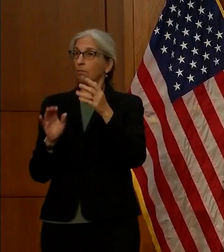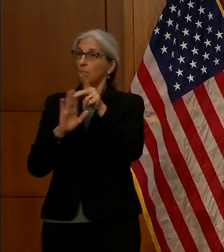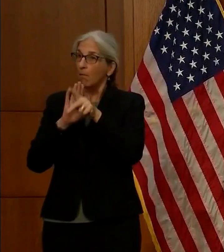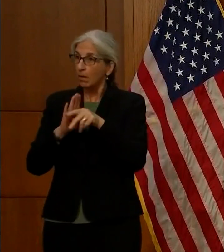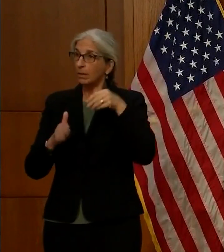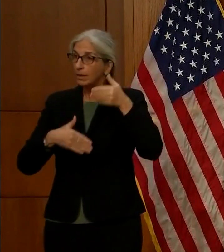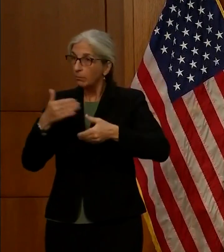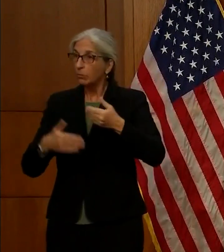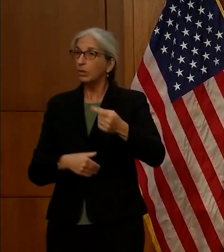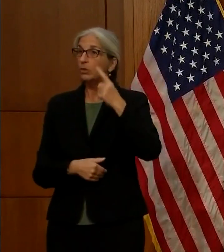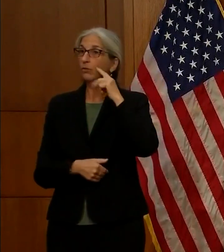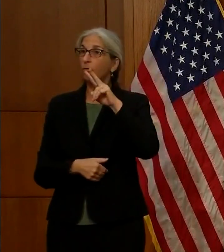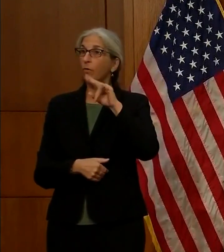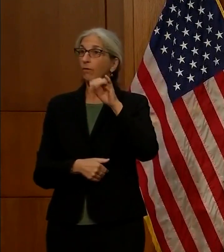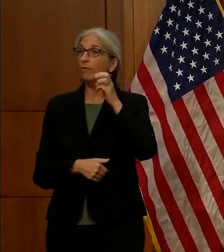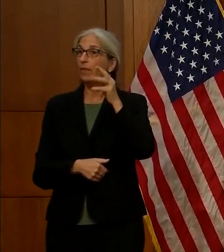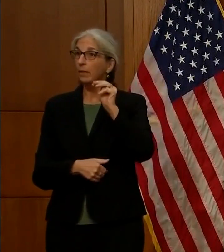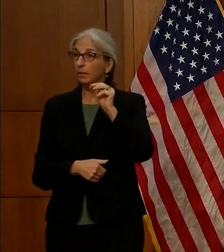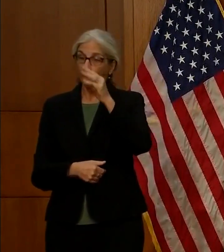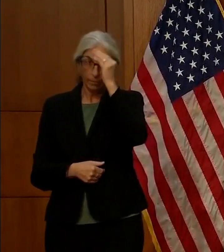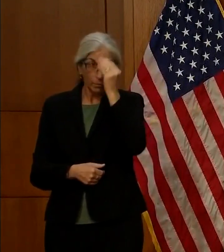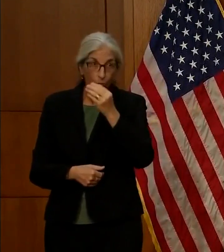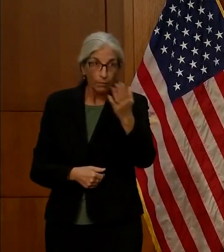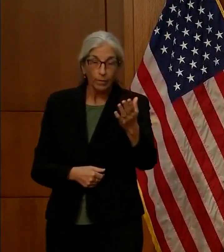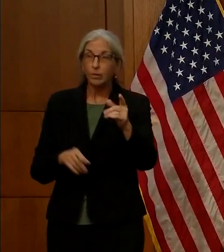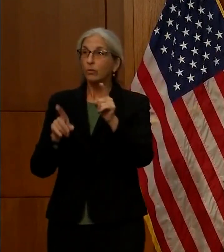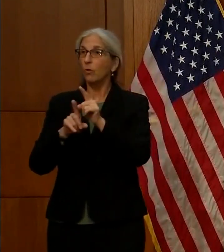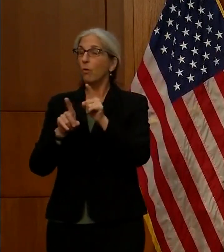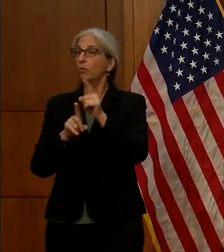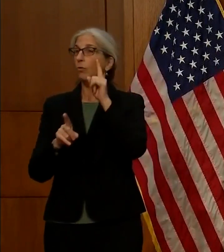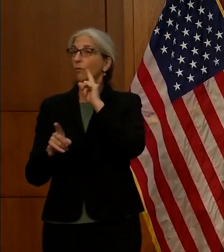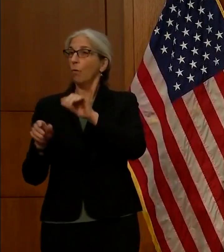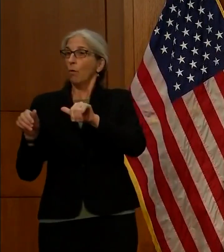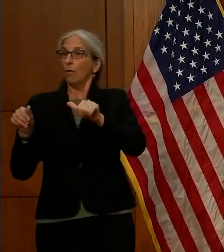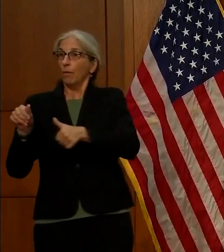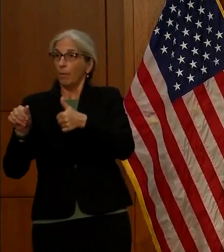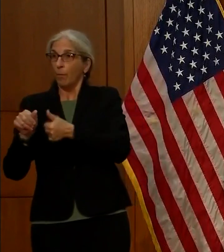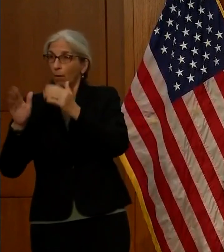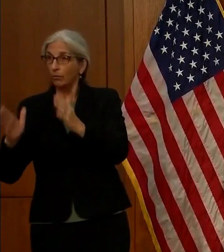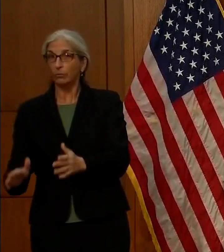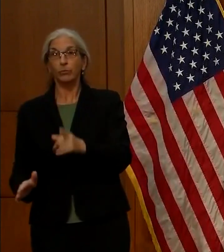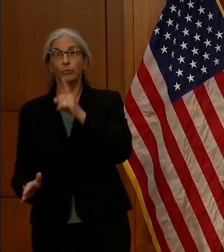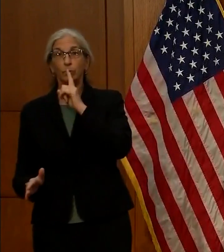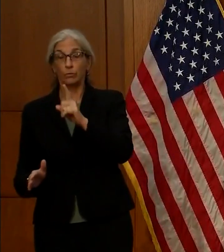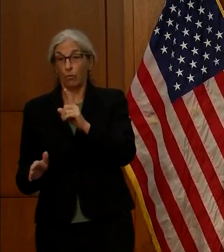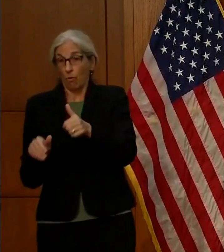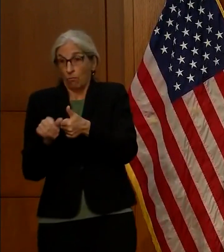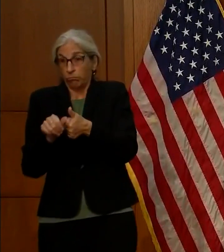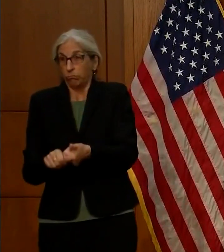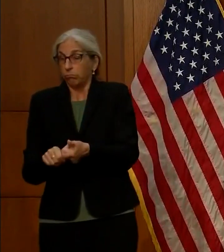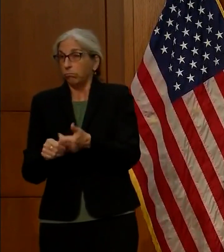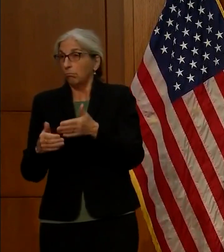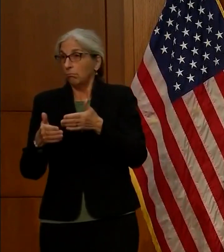AND PROCEDURES PER FOR VICTIM NOTIFICATION AS WELL AS-